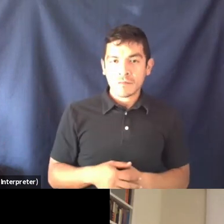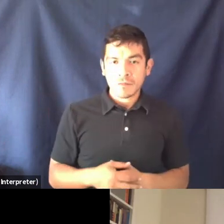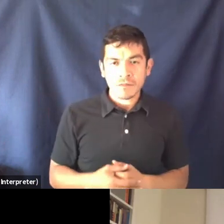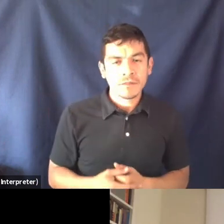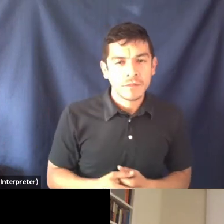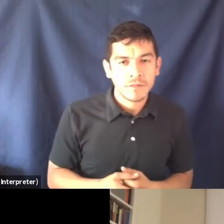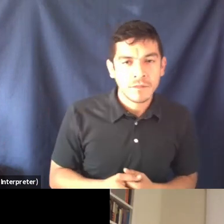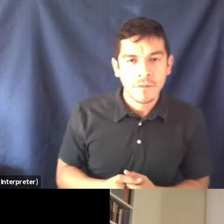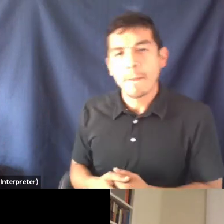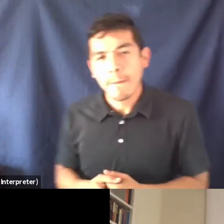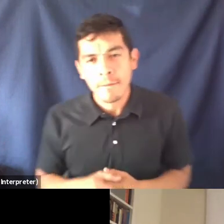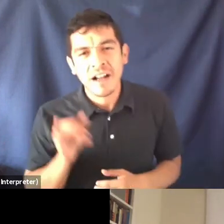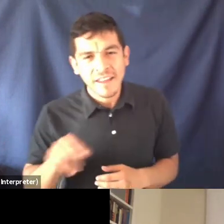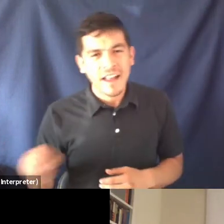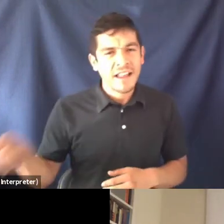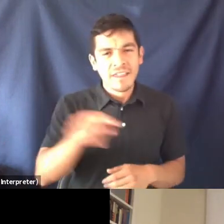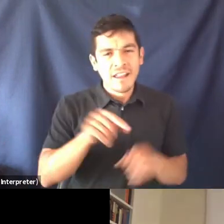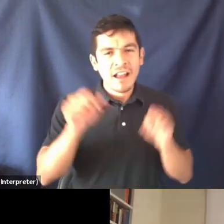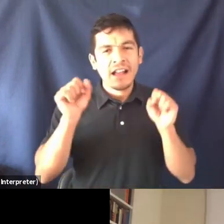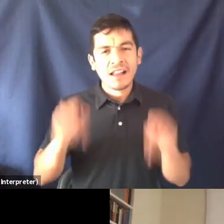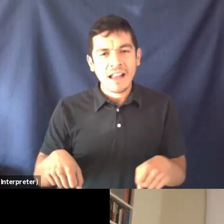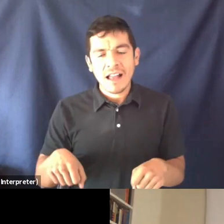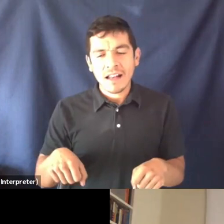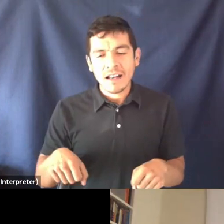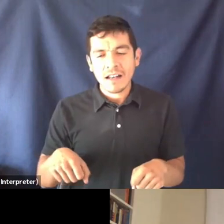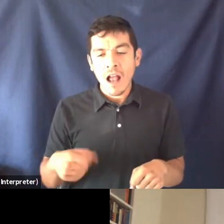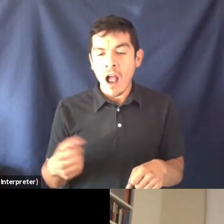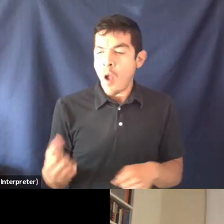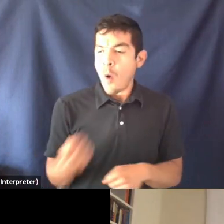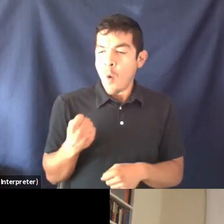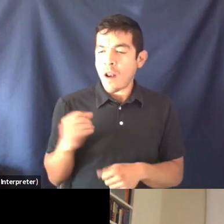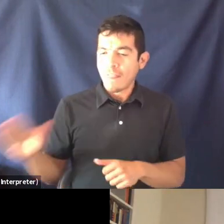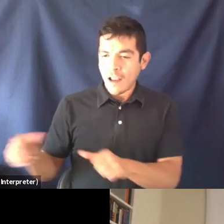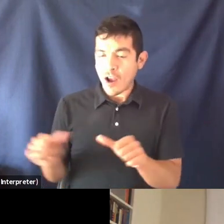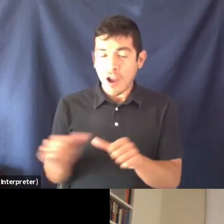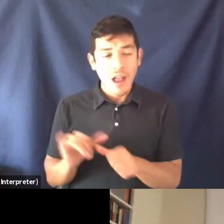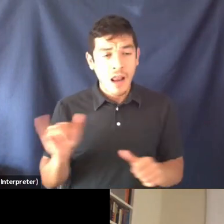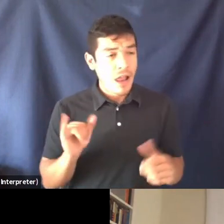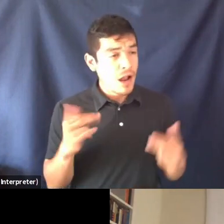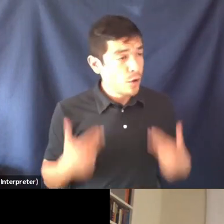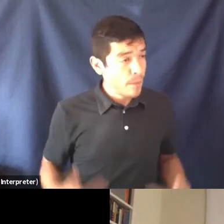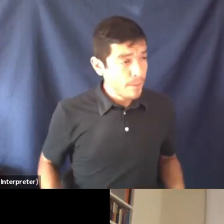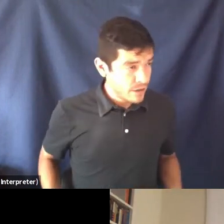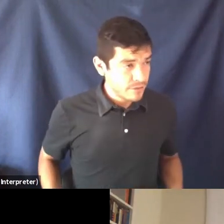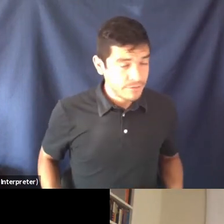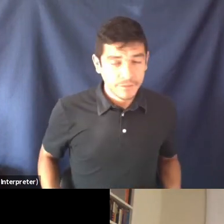that they can claim territory as much as humans can. And that's something that I really hope the film also shows people